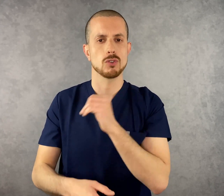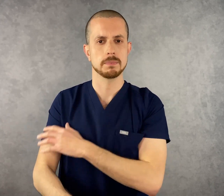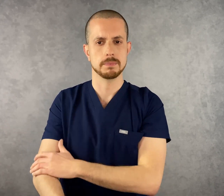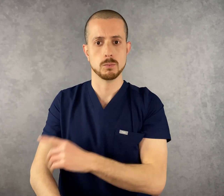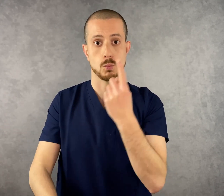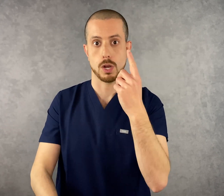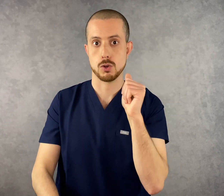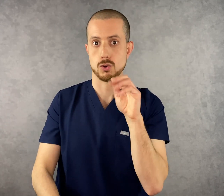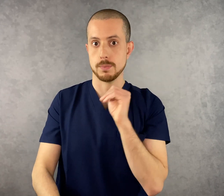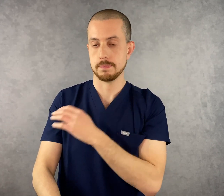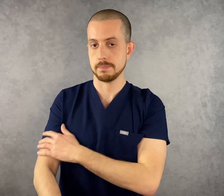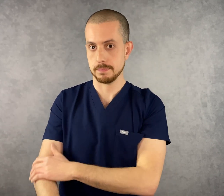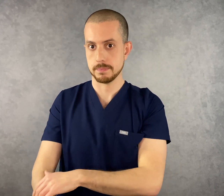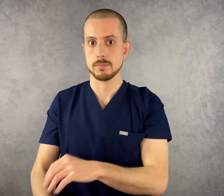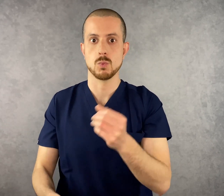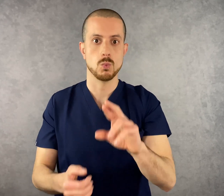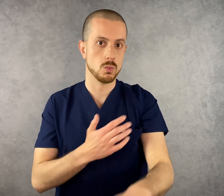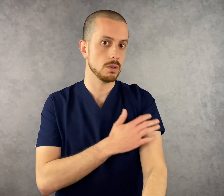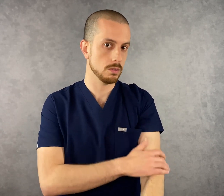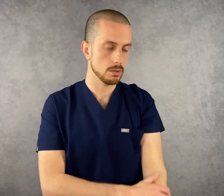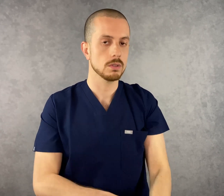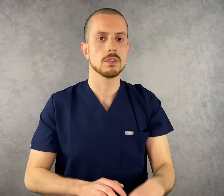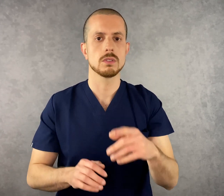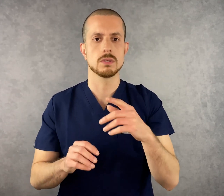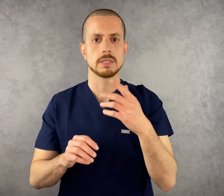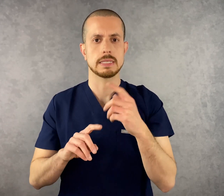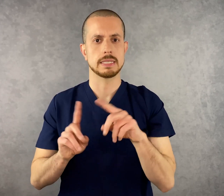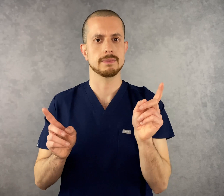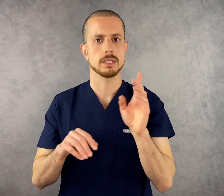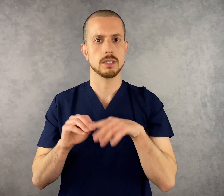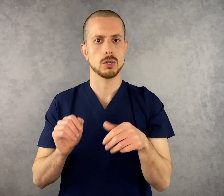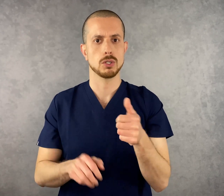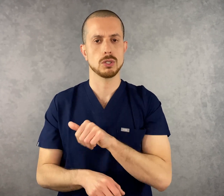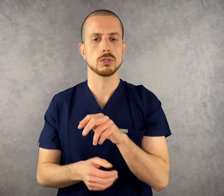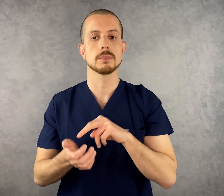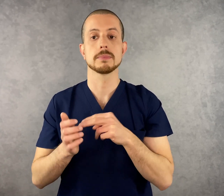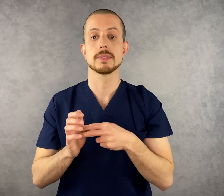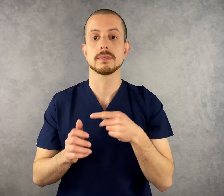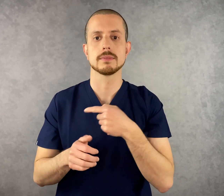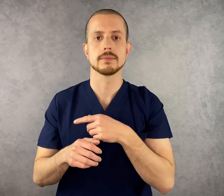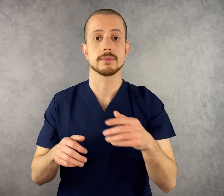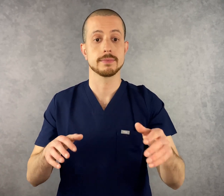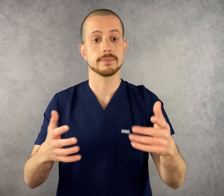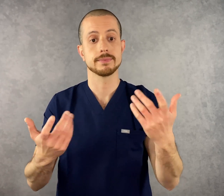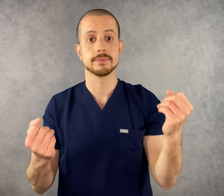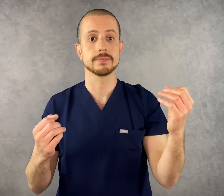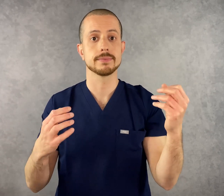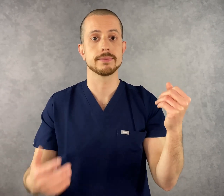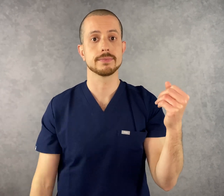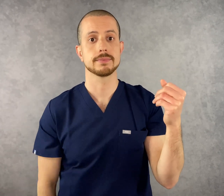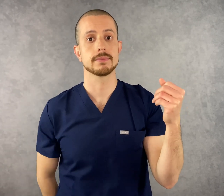one of their arms -- is not like the other. They could be signing and then suddenly one arm drops.